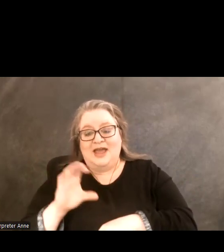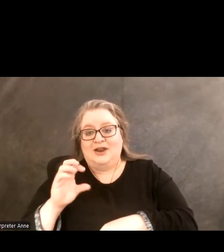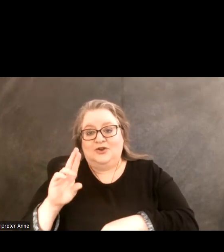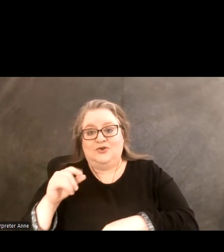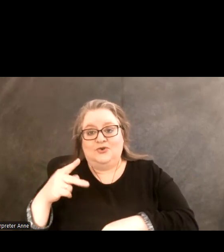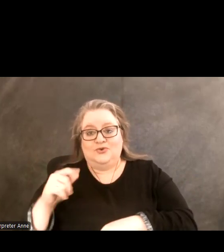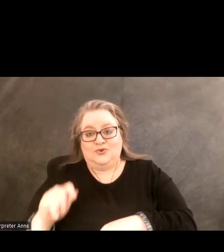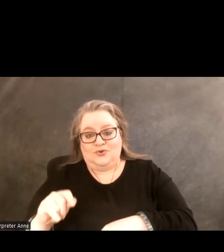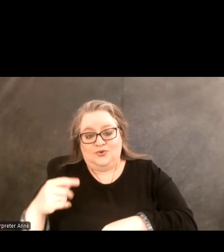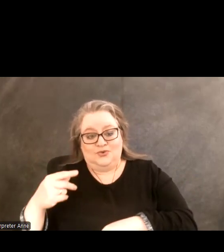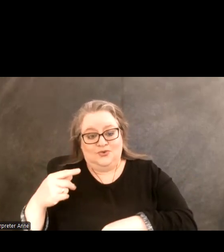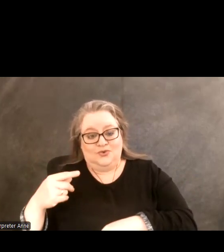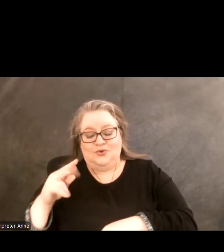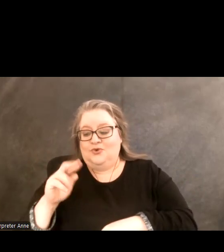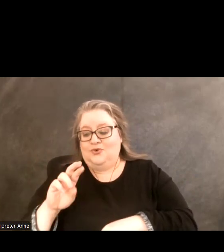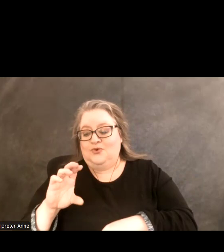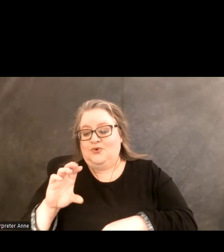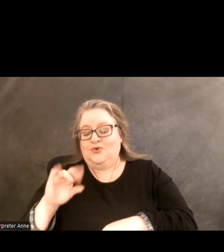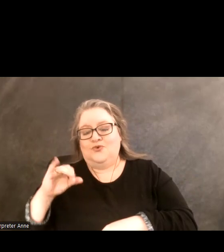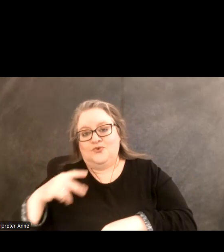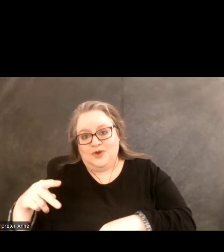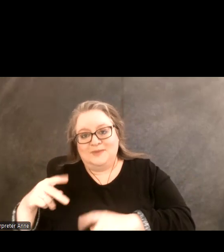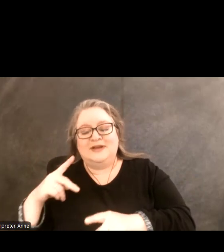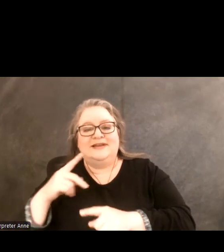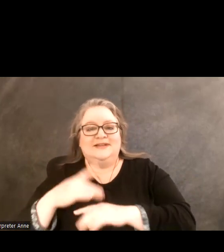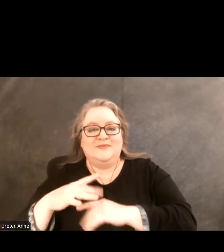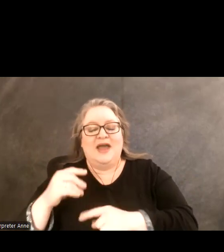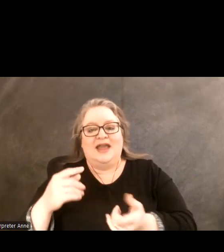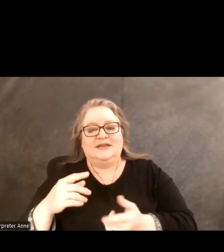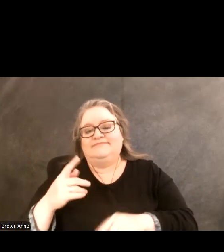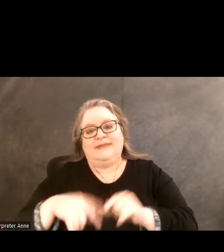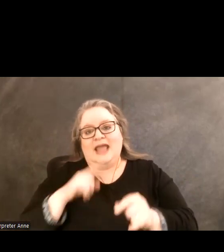wants to be there live can't be there, for various reasons, be